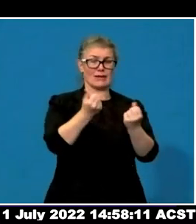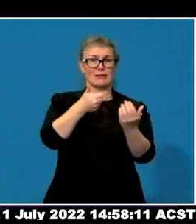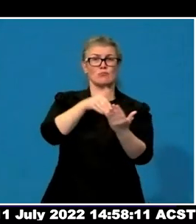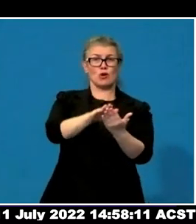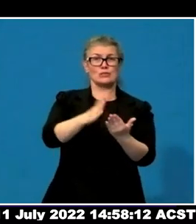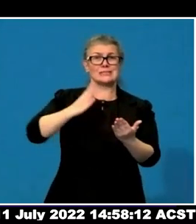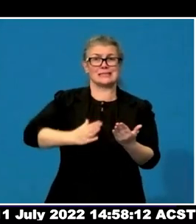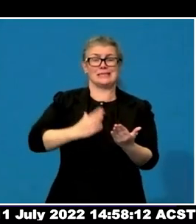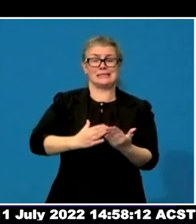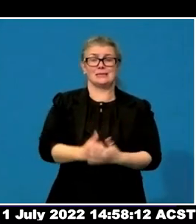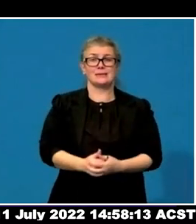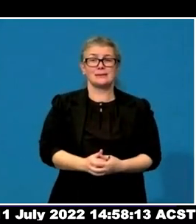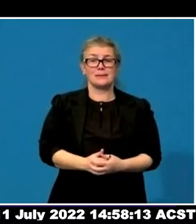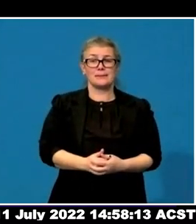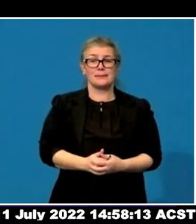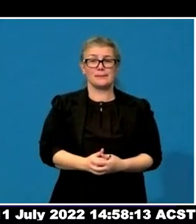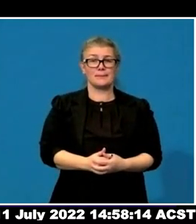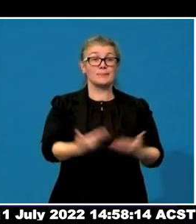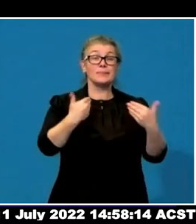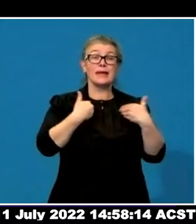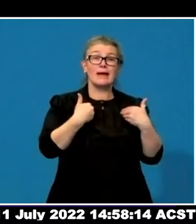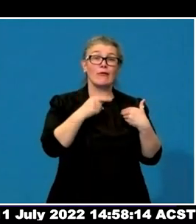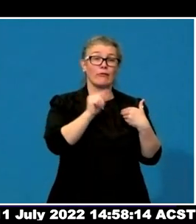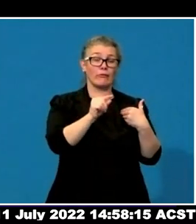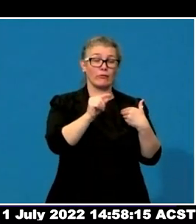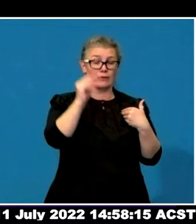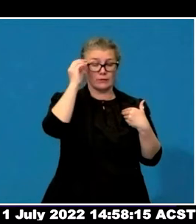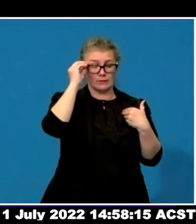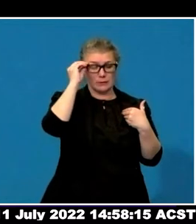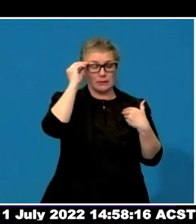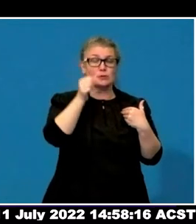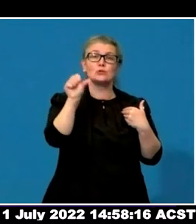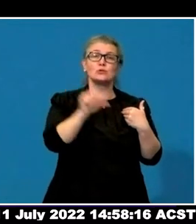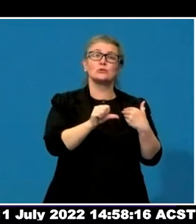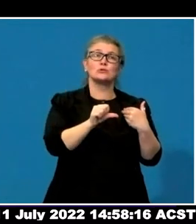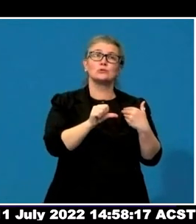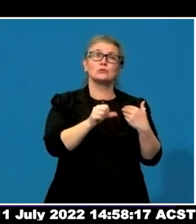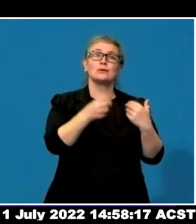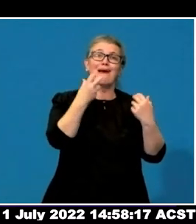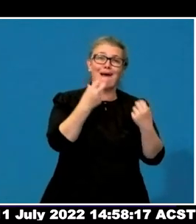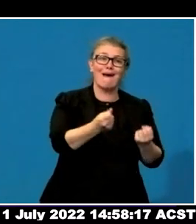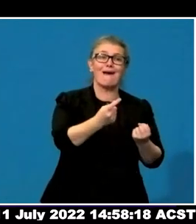Now, the health itself, there should be a level of acknowledgment that it's often